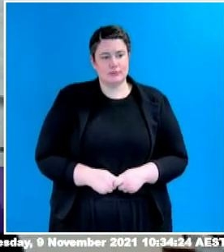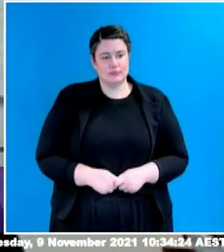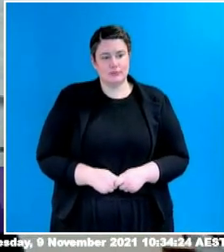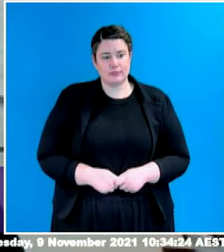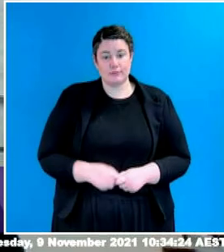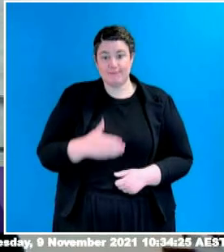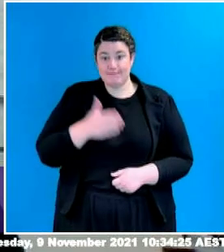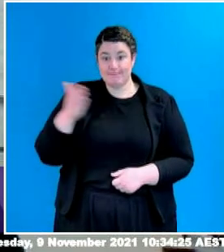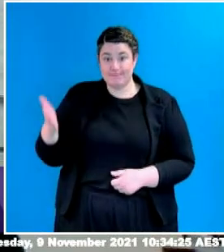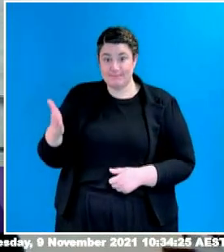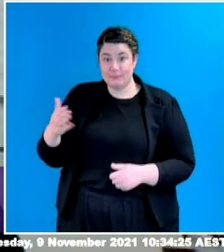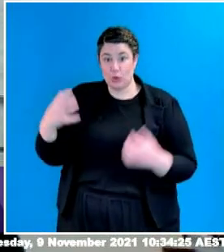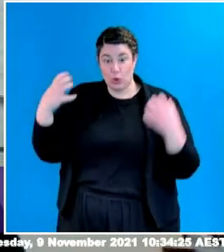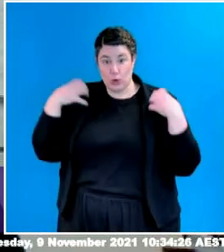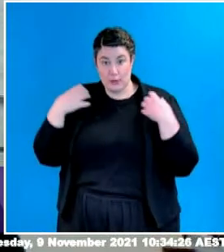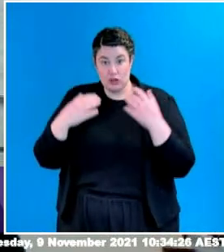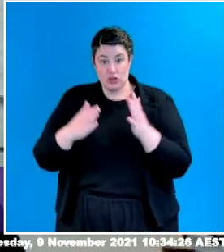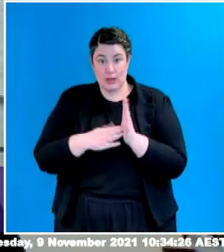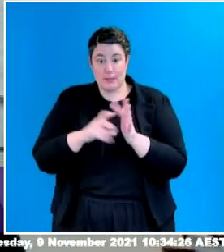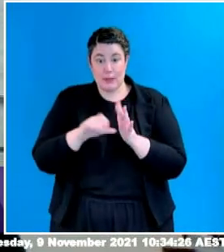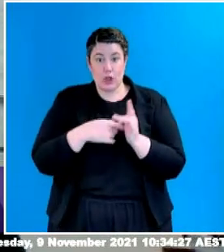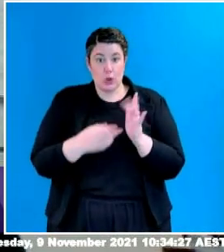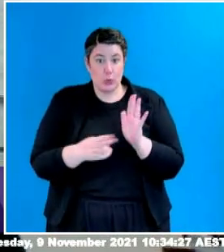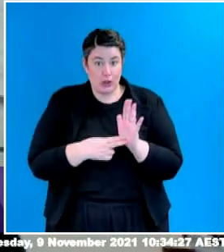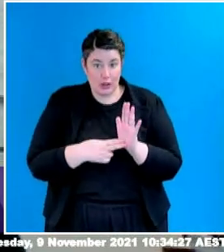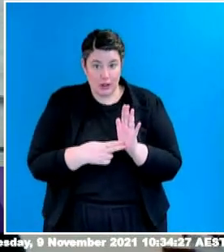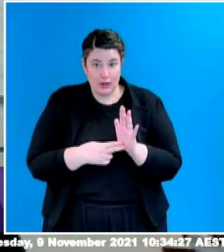Commissioner McEwin. COMMISSIONER McEWIN: Thank you, Chair.